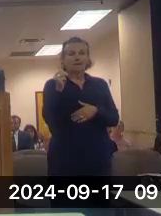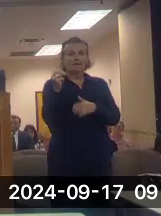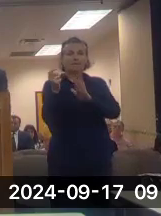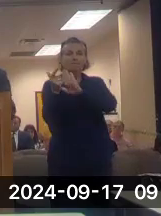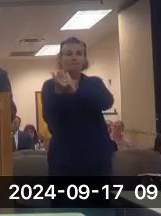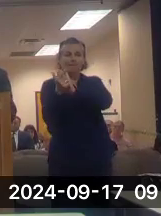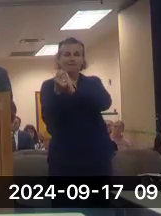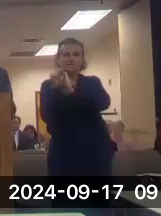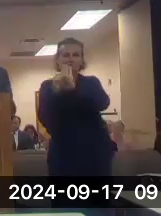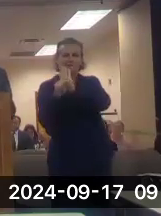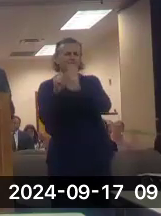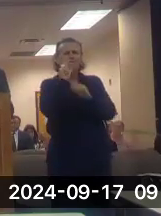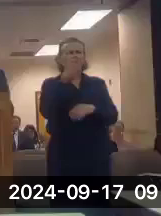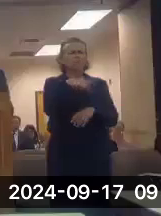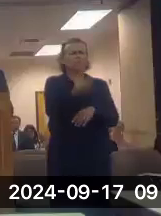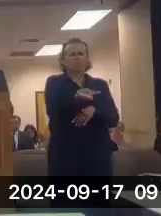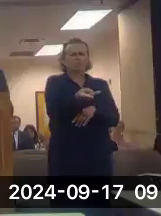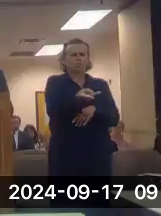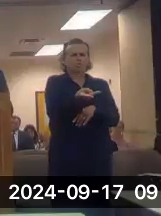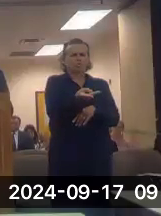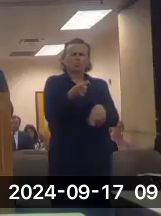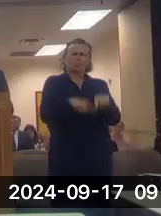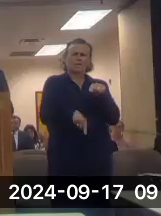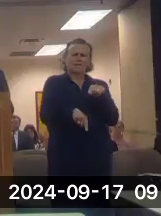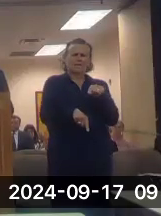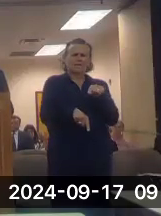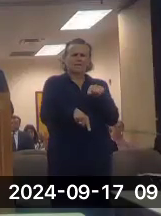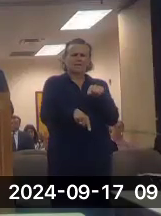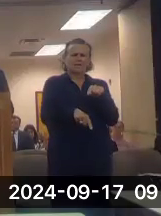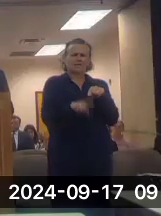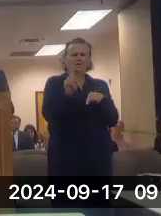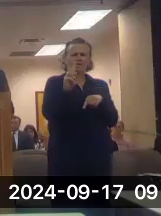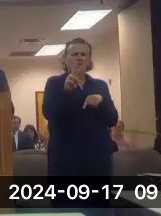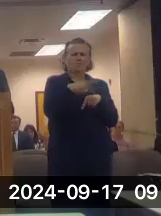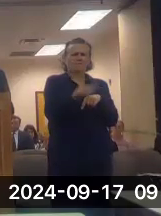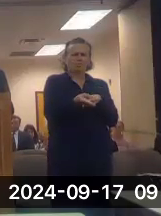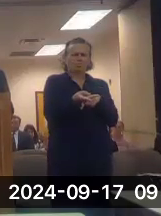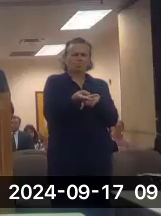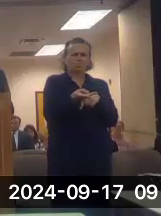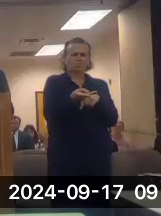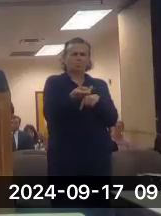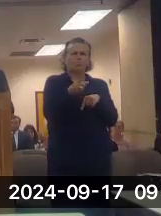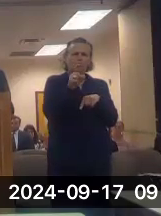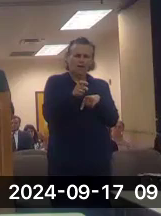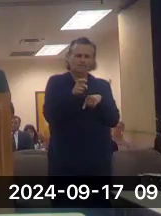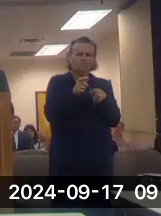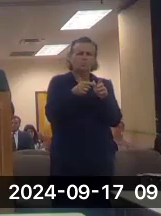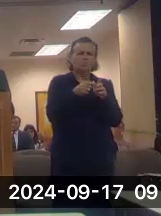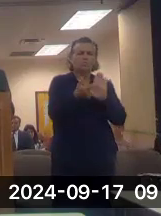Reginald Parson: You do not do it in reverse. You can. Reginald Parson: I think there's a way for you to properly prohibit